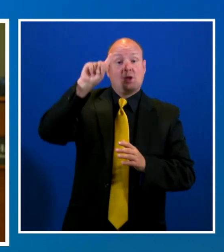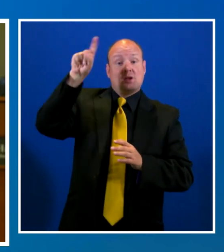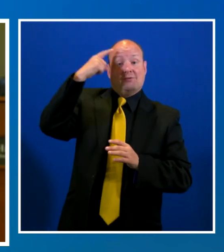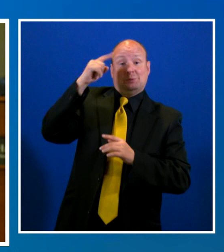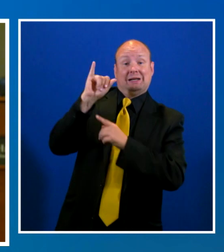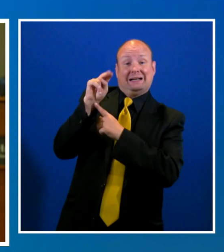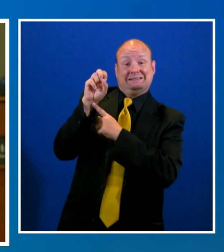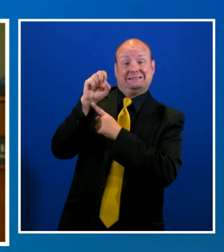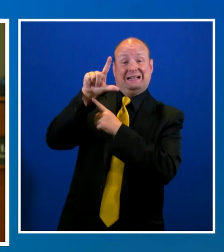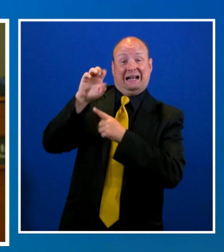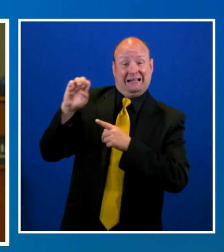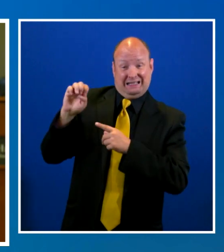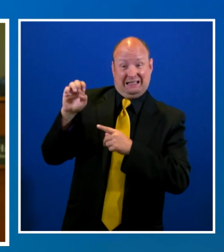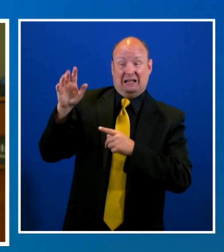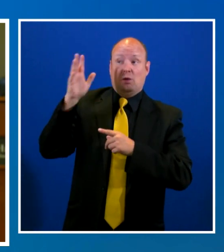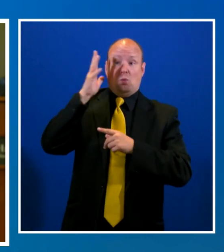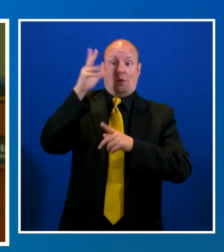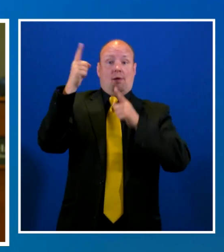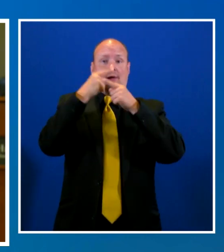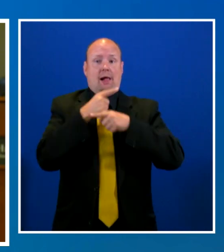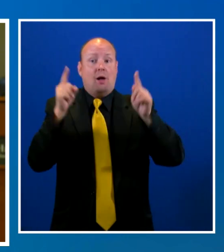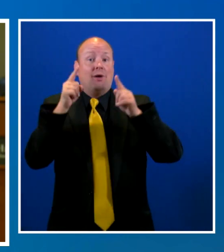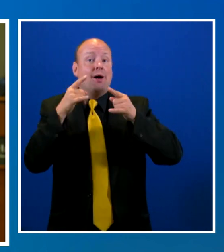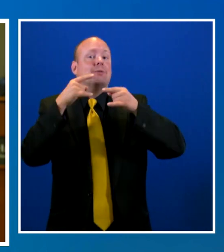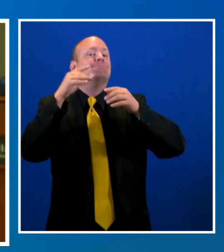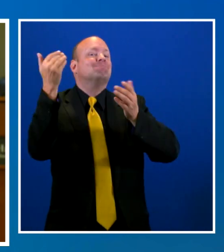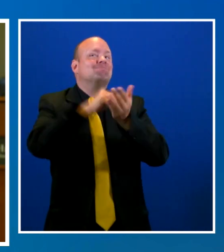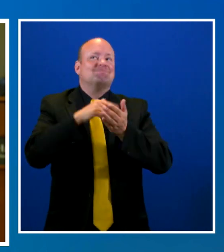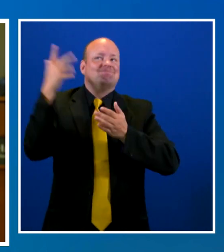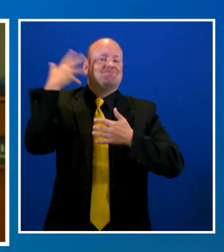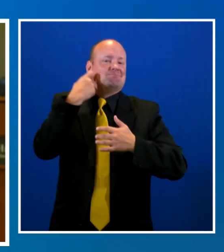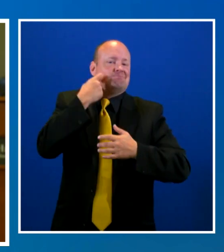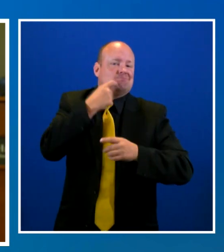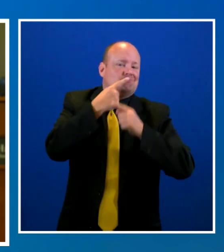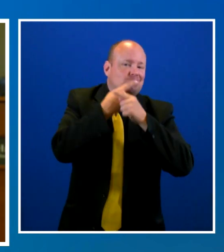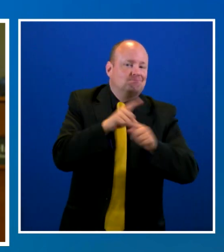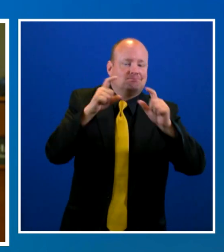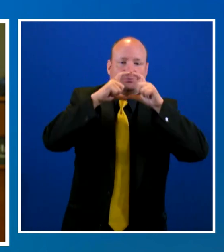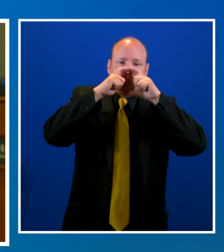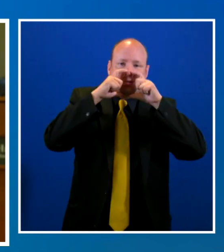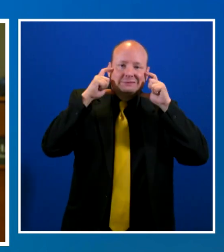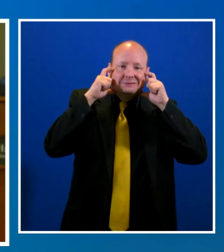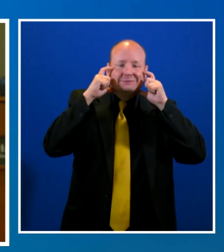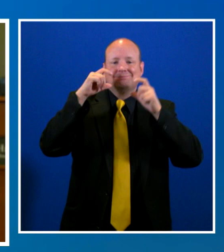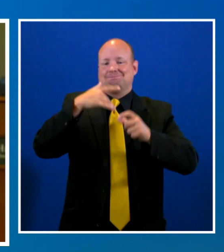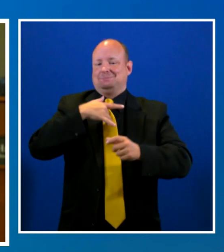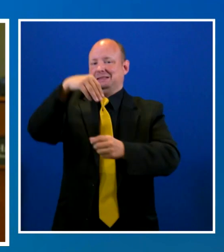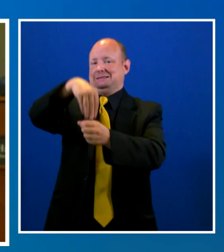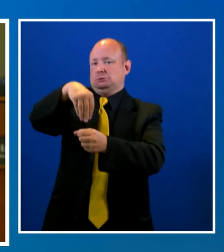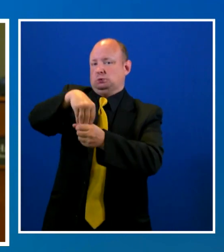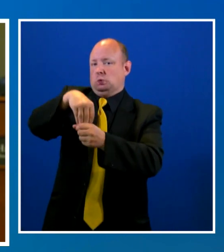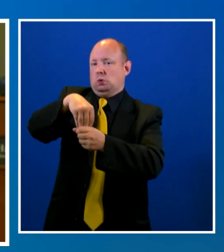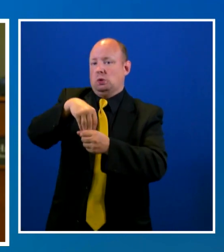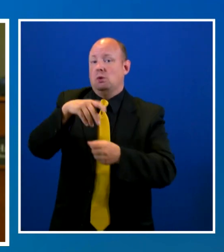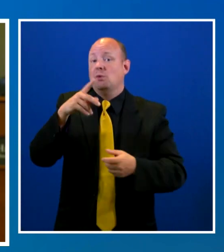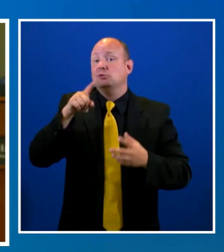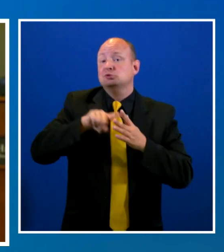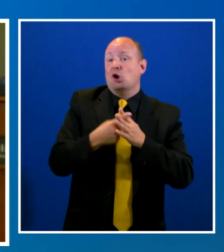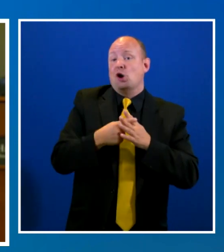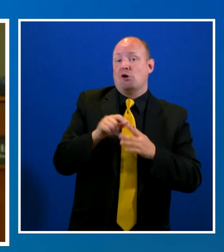again be required indoors starting Monday, August 23rd, regardless of your vaccination status.